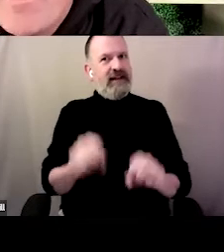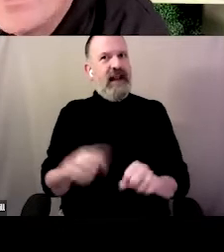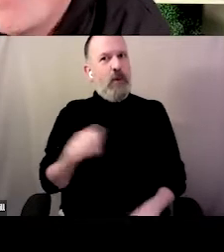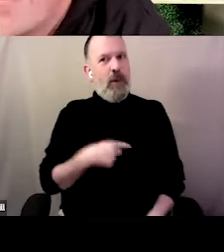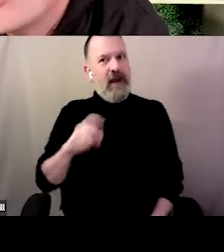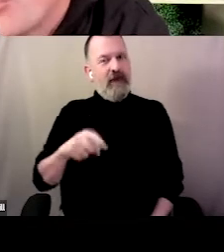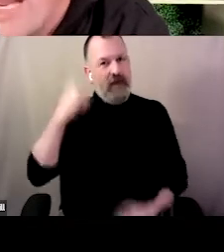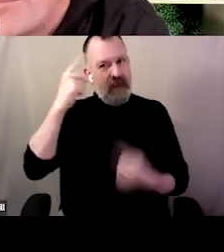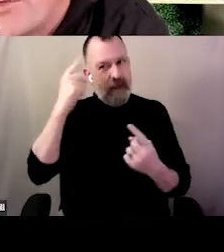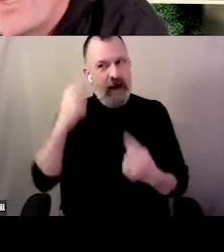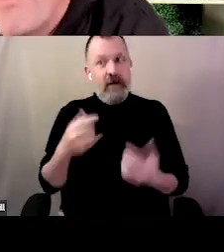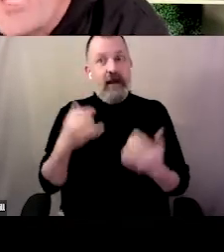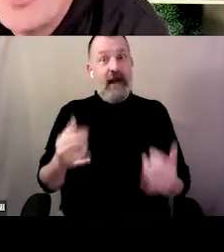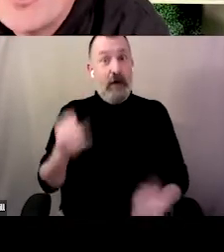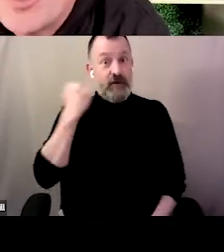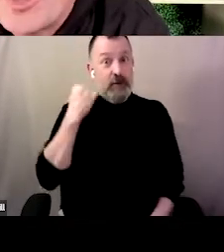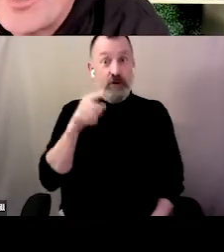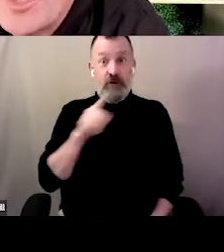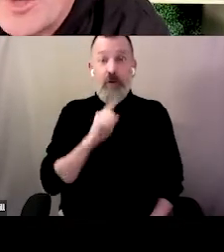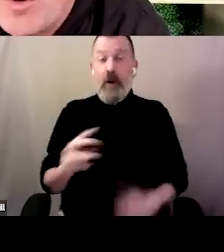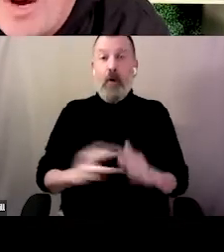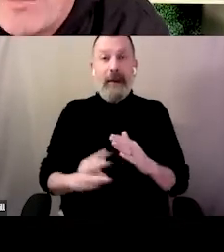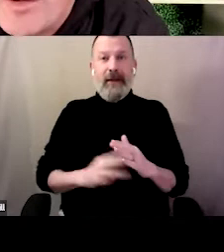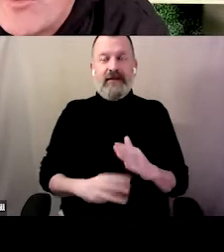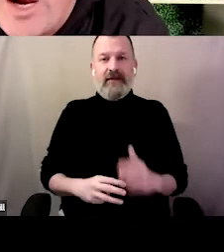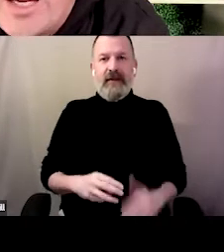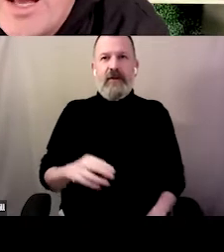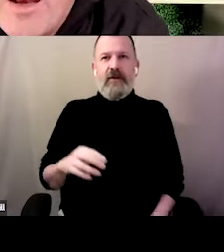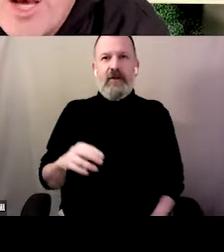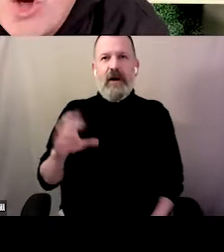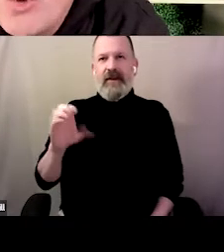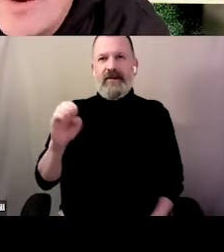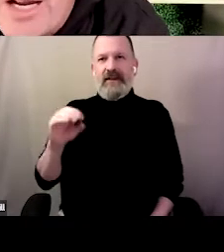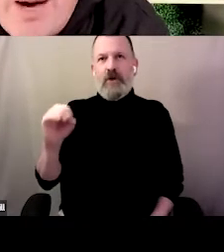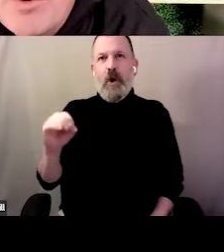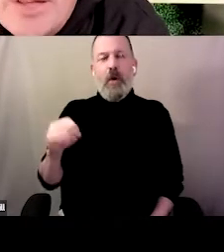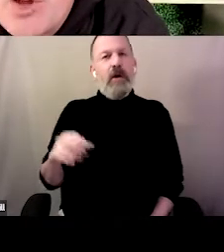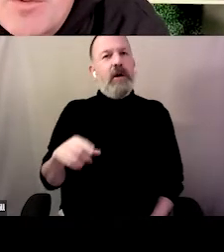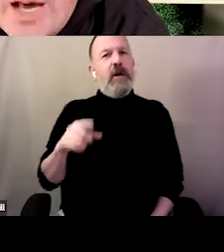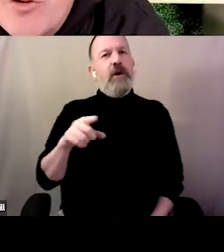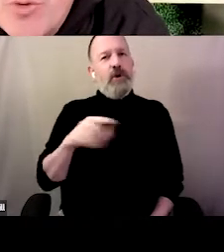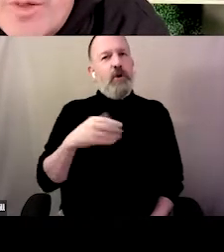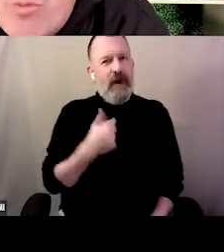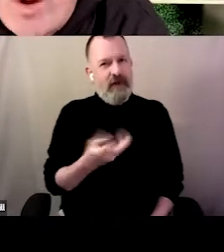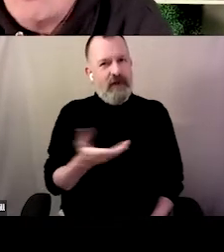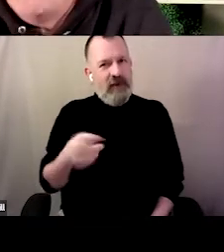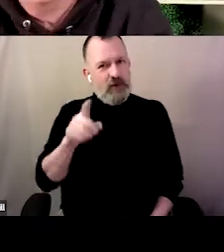Now imagine your Wegmans right. Imagine you're the CEO, the CFO at Wegmans right CalebBarlow: You've got a couple of things. You've got to do that right one.